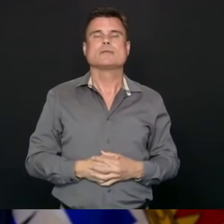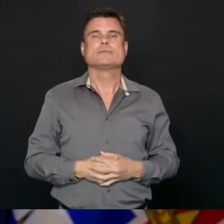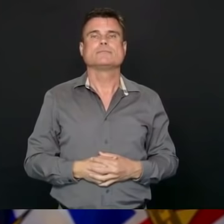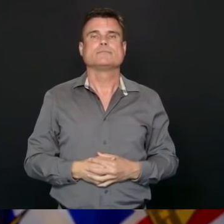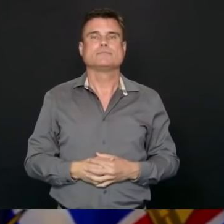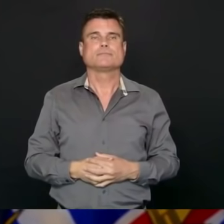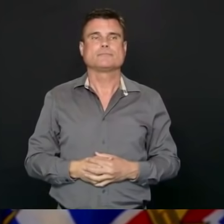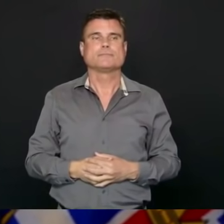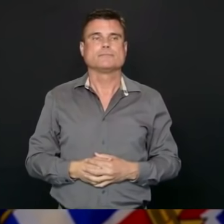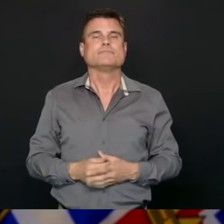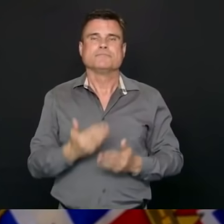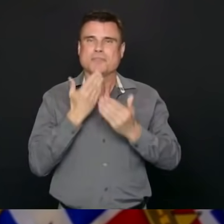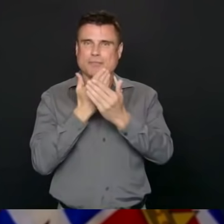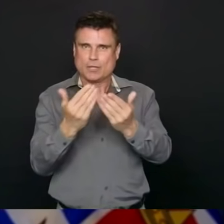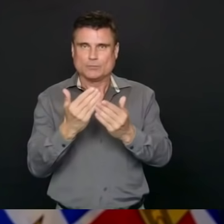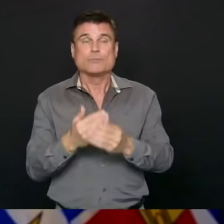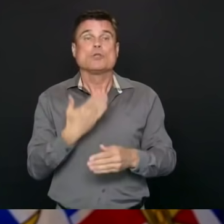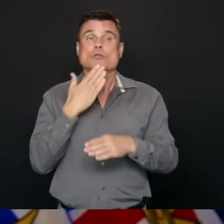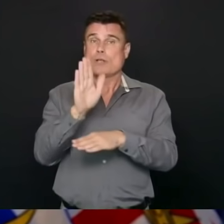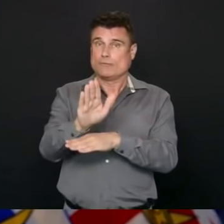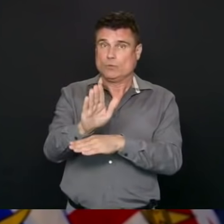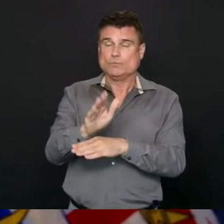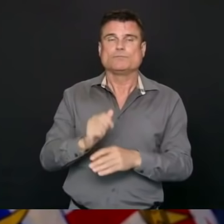Thank you and good afternoon.